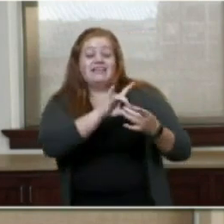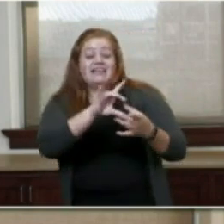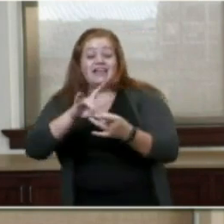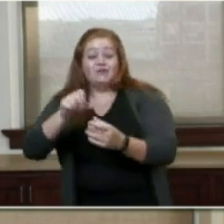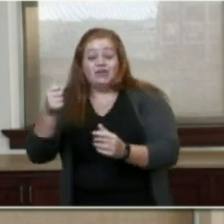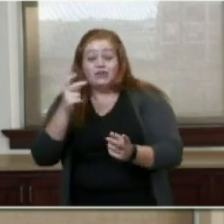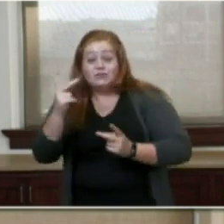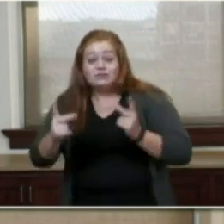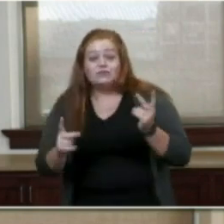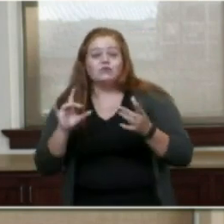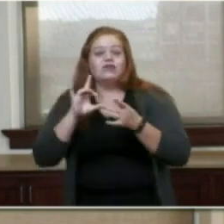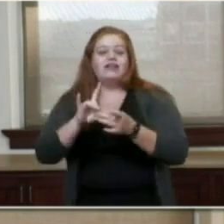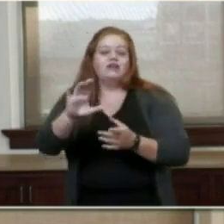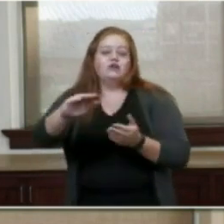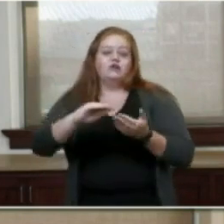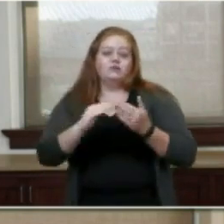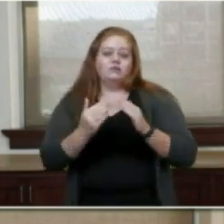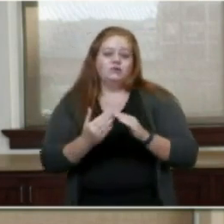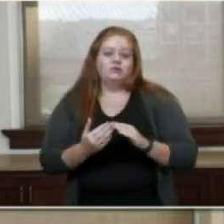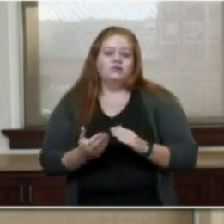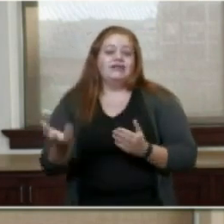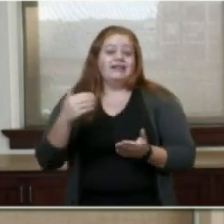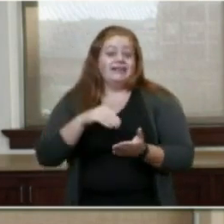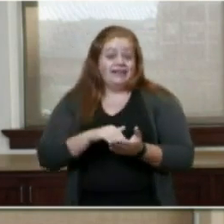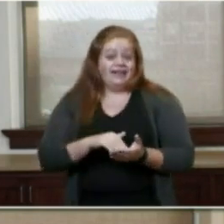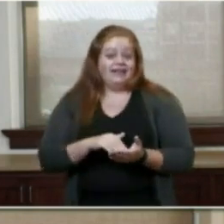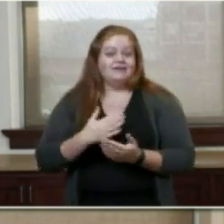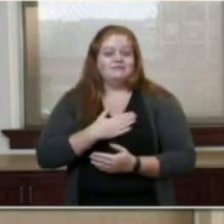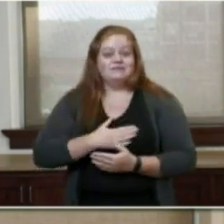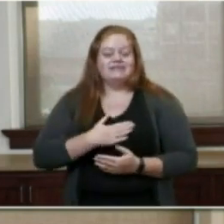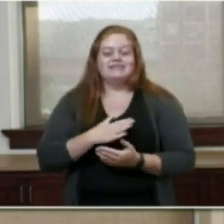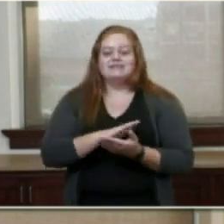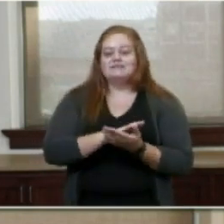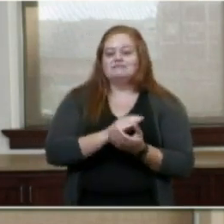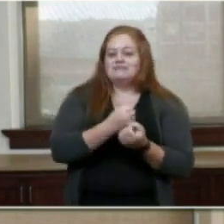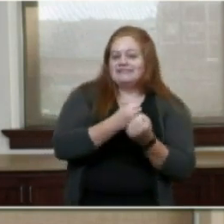with your community. And with that I ask you please be safe and be kind